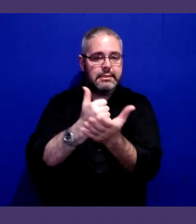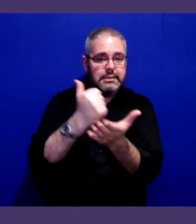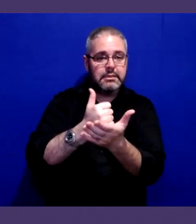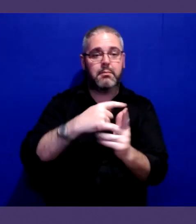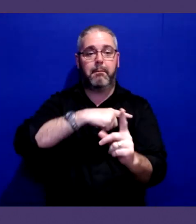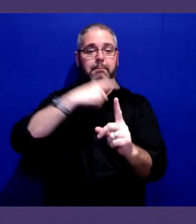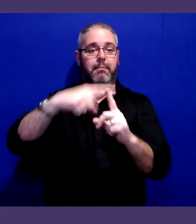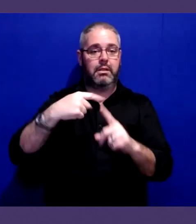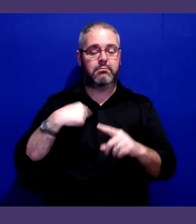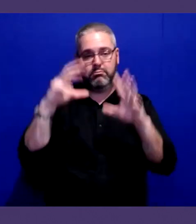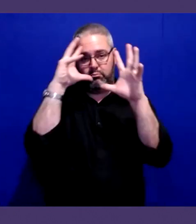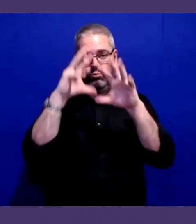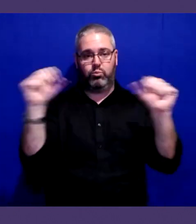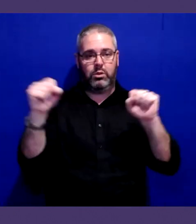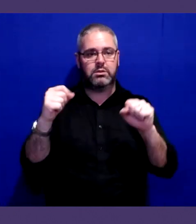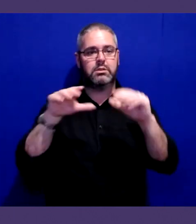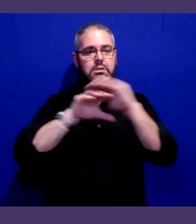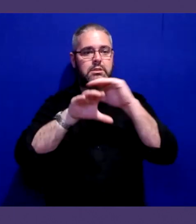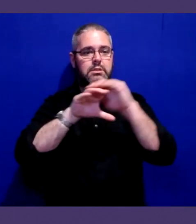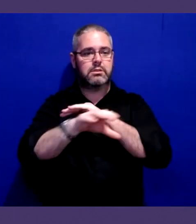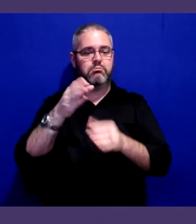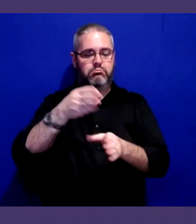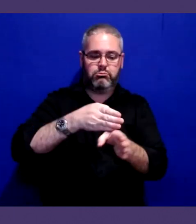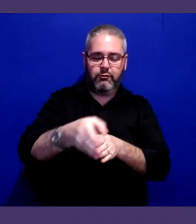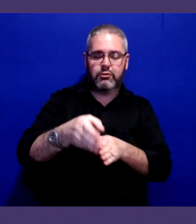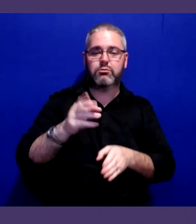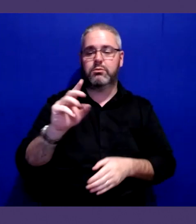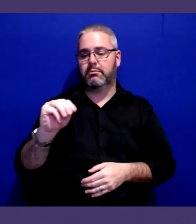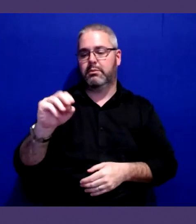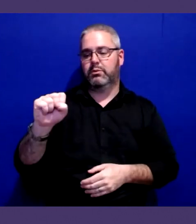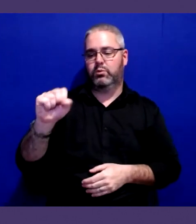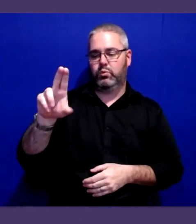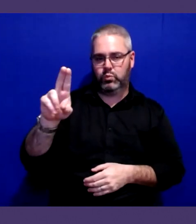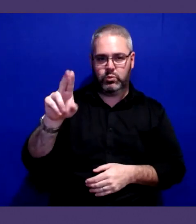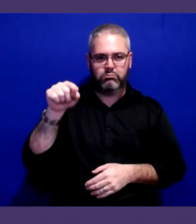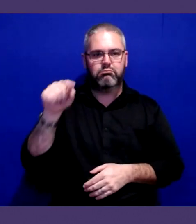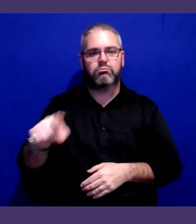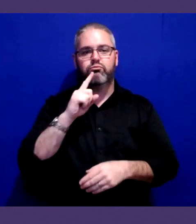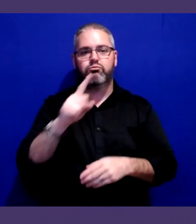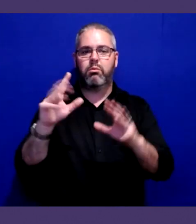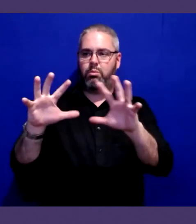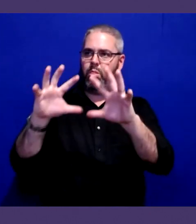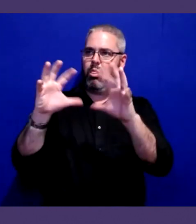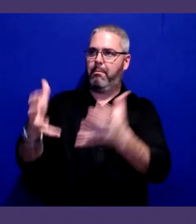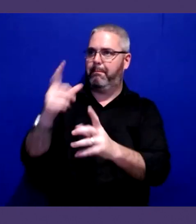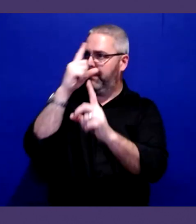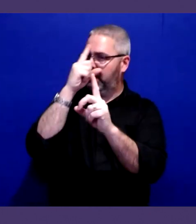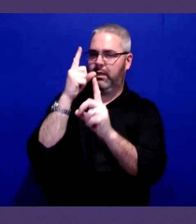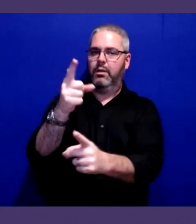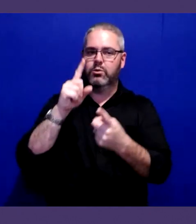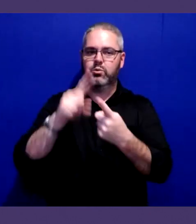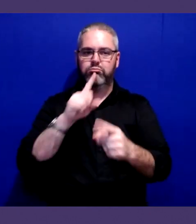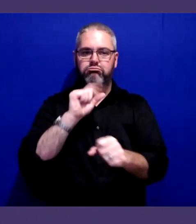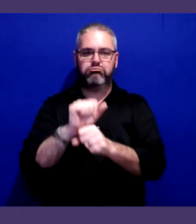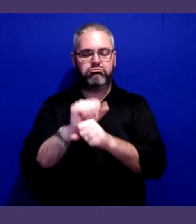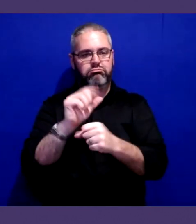of accessibility professionals at MSU, which is a club that aims to match people interested in accessibility with